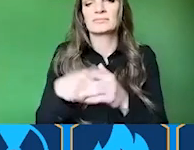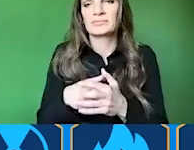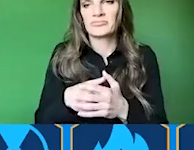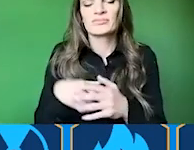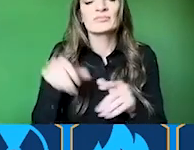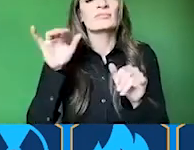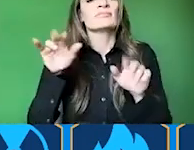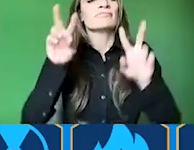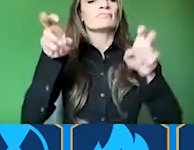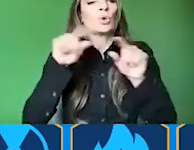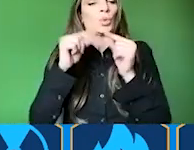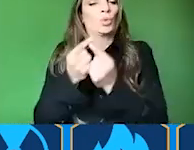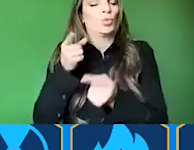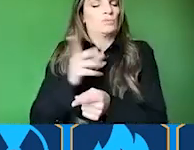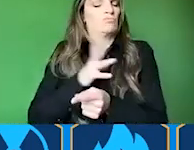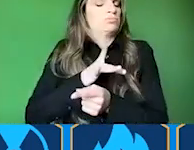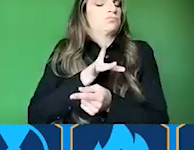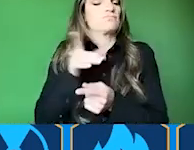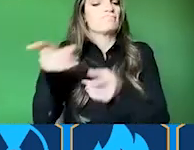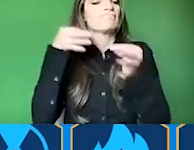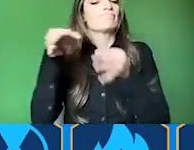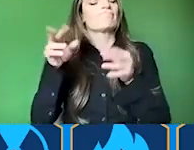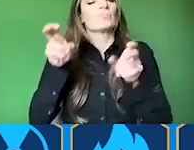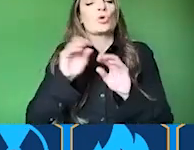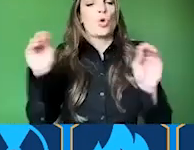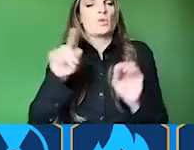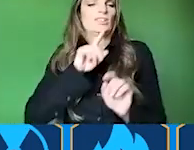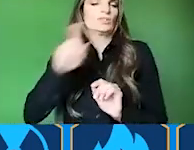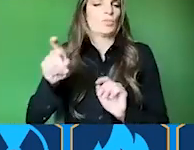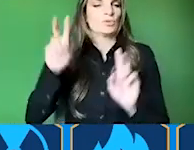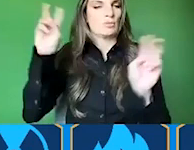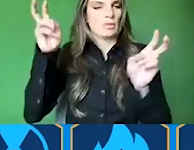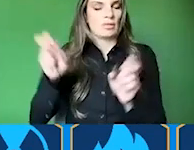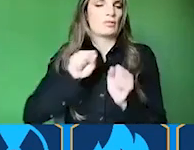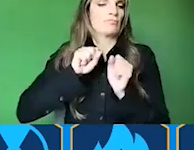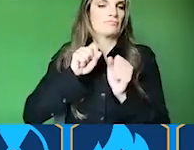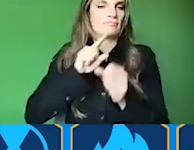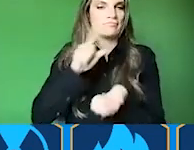nobody is disposal but talk about making connection kits. So bringing information into the